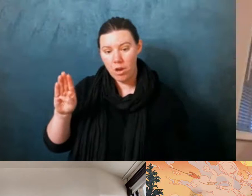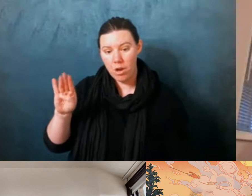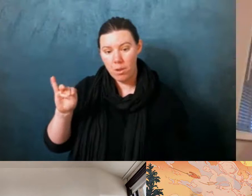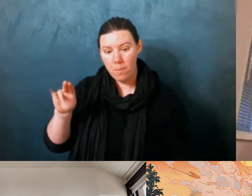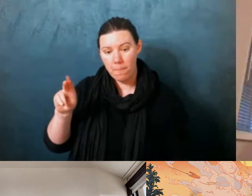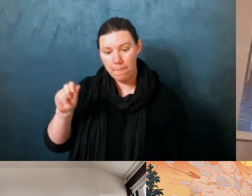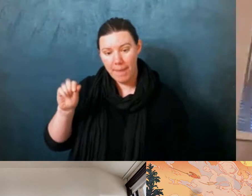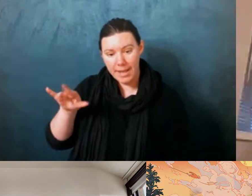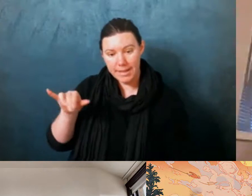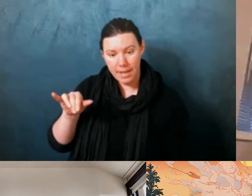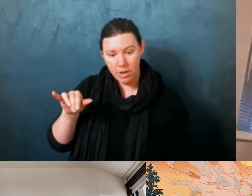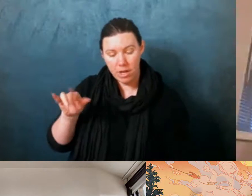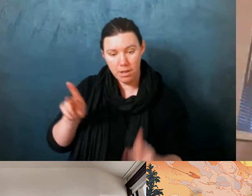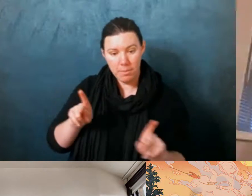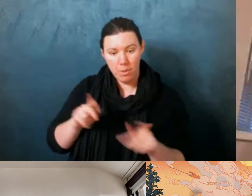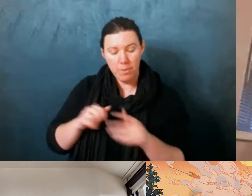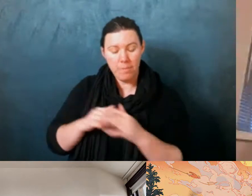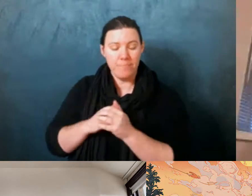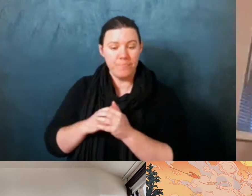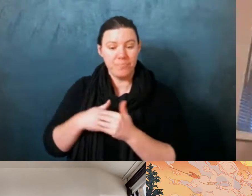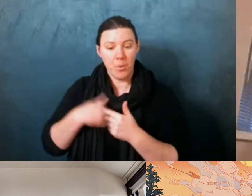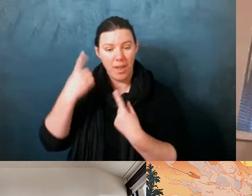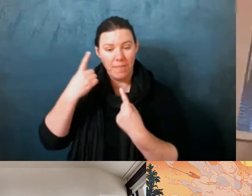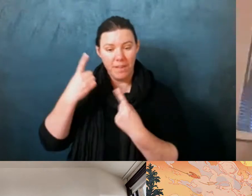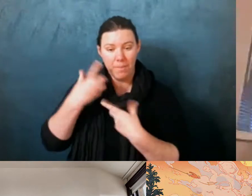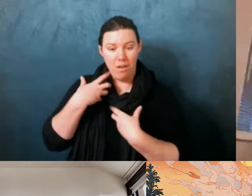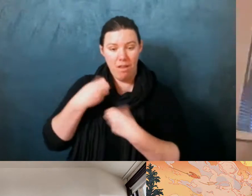accessible, and respectful.